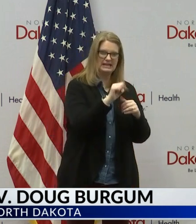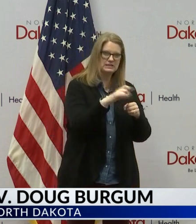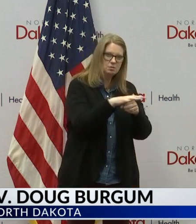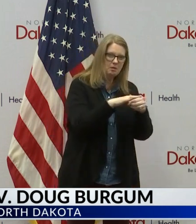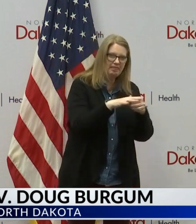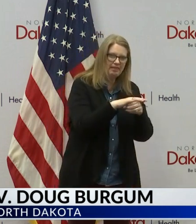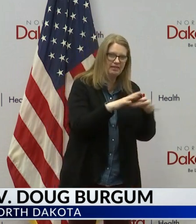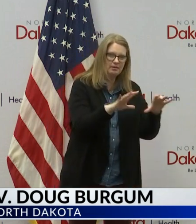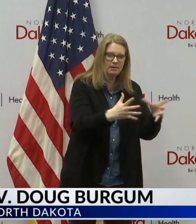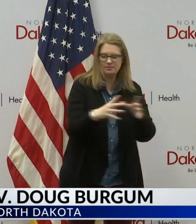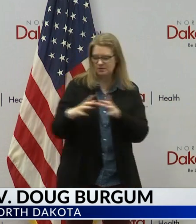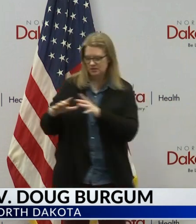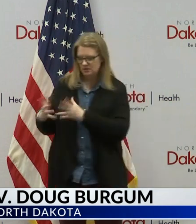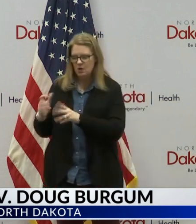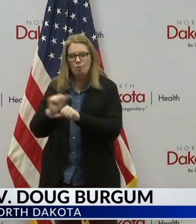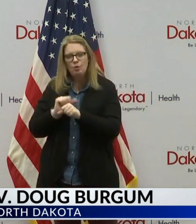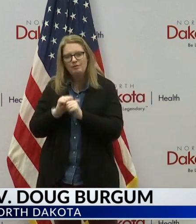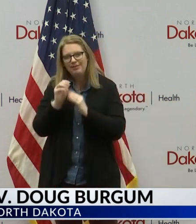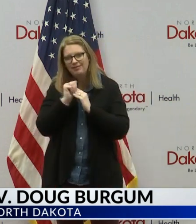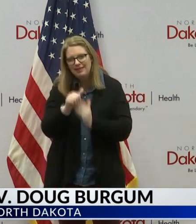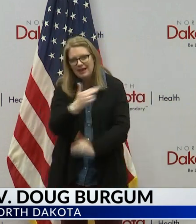IN NORTH DAKOTA, OUR BASES ARE